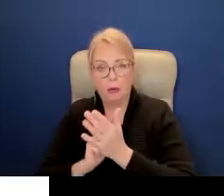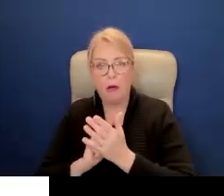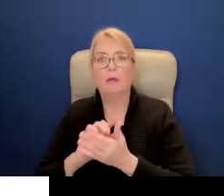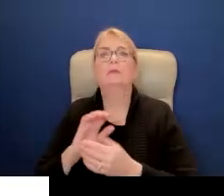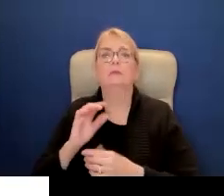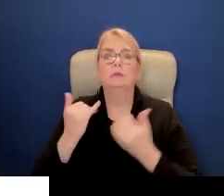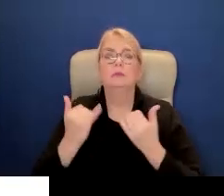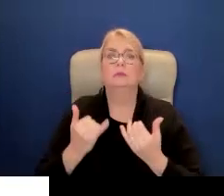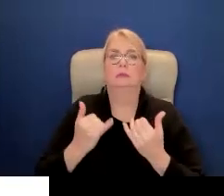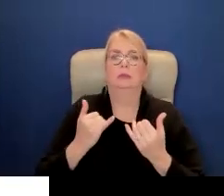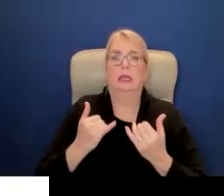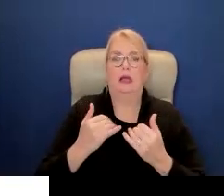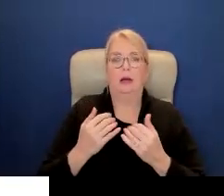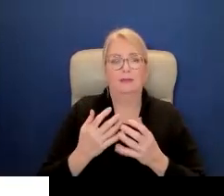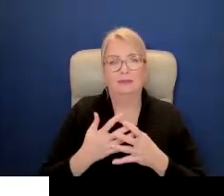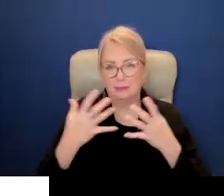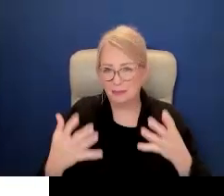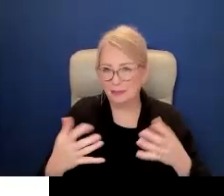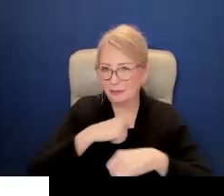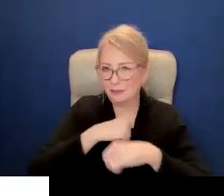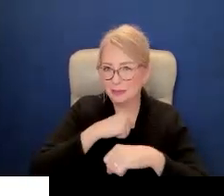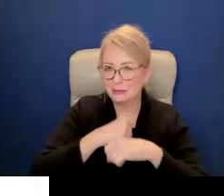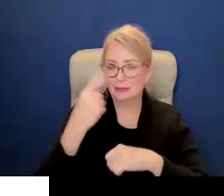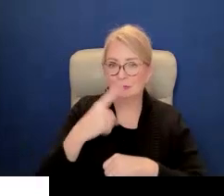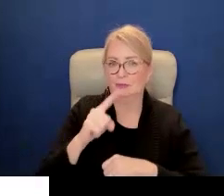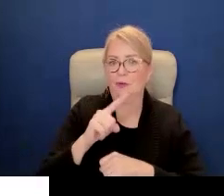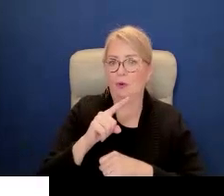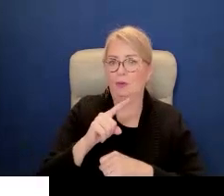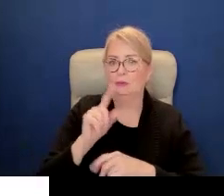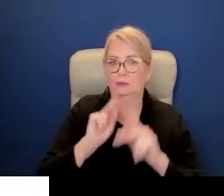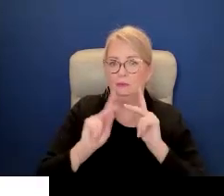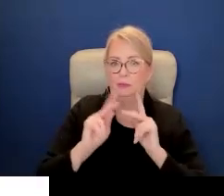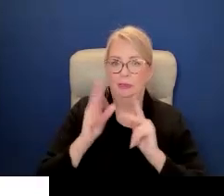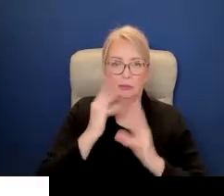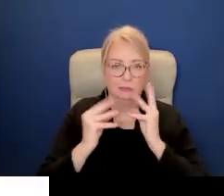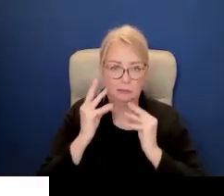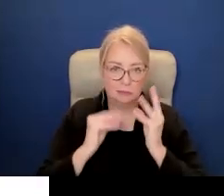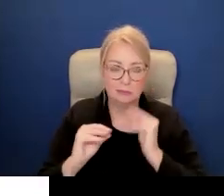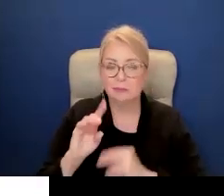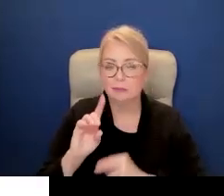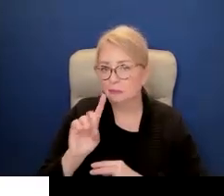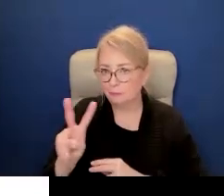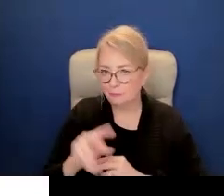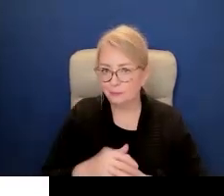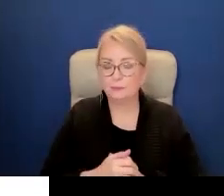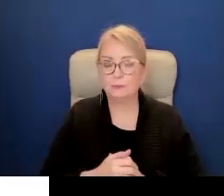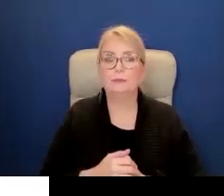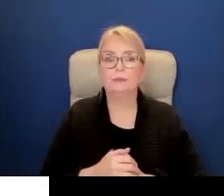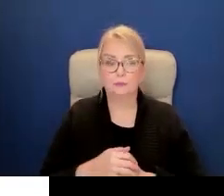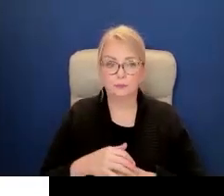to provide a lot of protections for people who are facing domestic abuse by their partners.